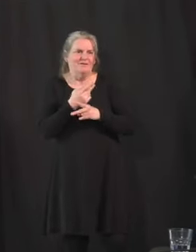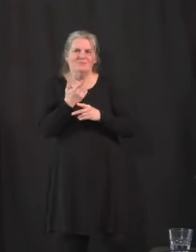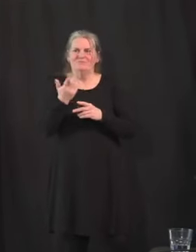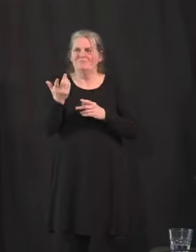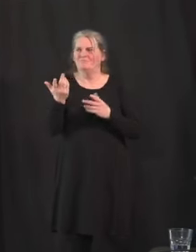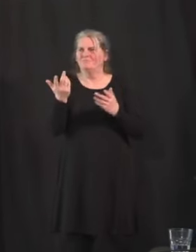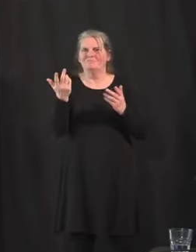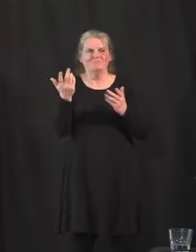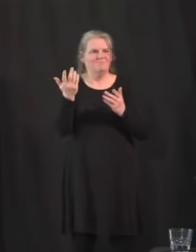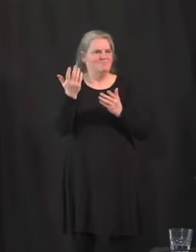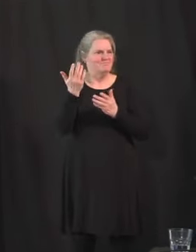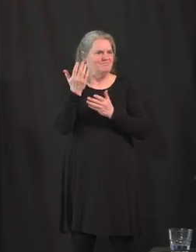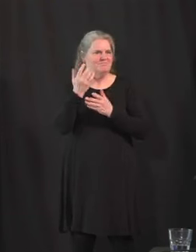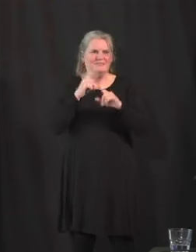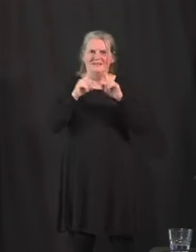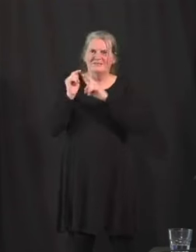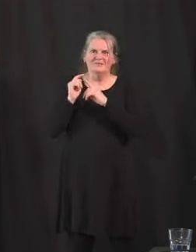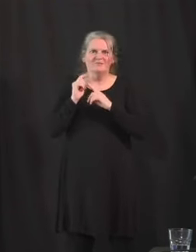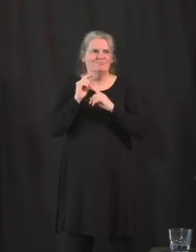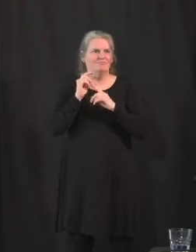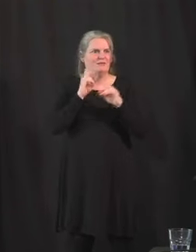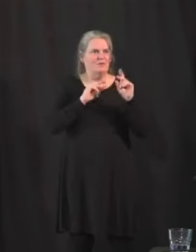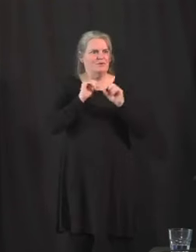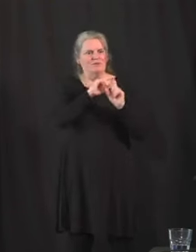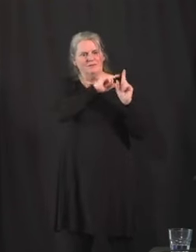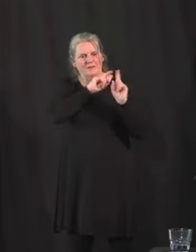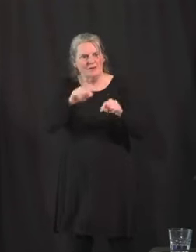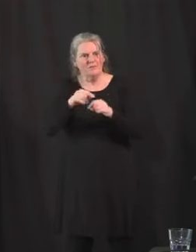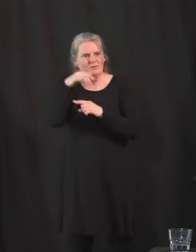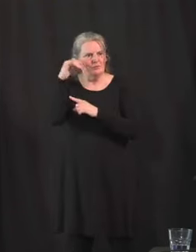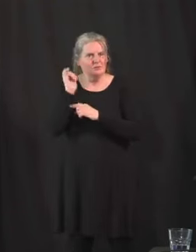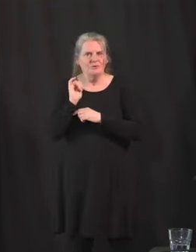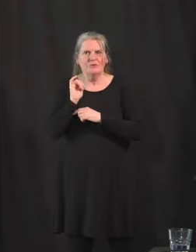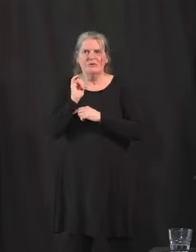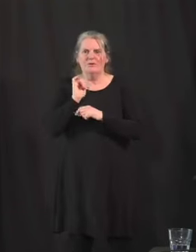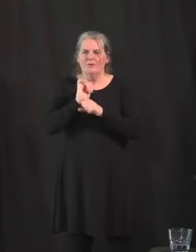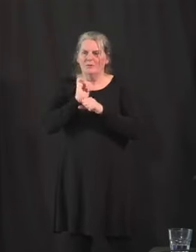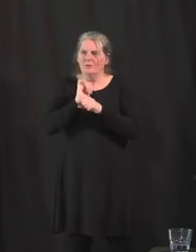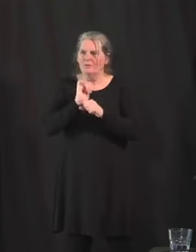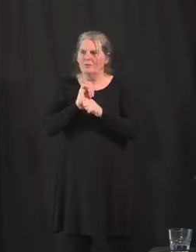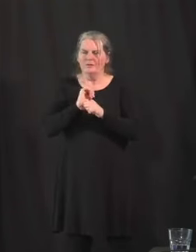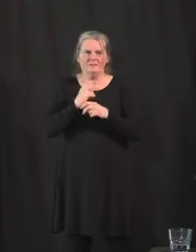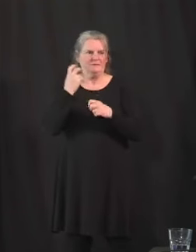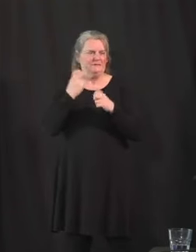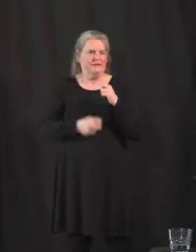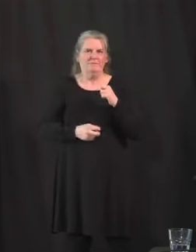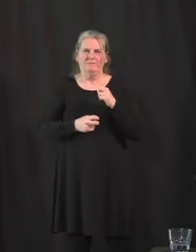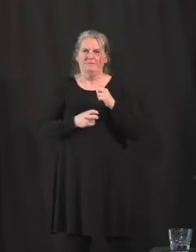YUKON. YOU KNOW, BUT IT'S DEFINITELY -- IT WOULD BE VERY HARD TO HAVE THOSE NUMBERS RIGHT NOW.